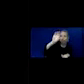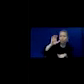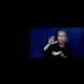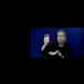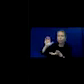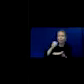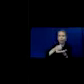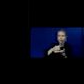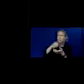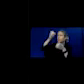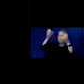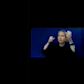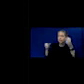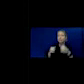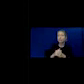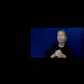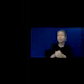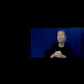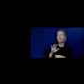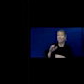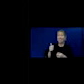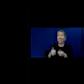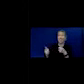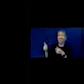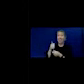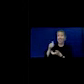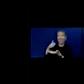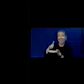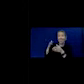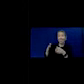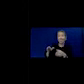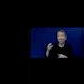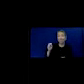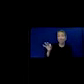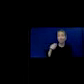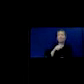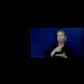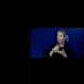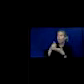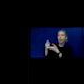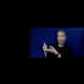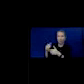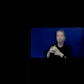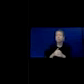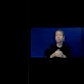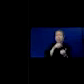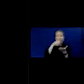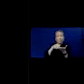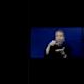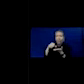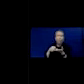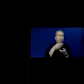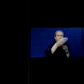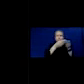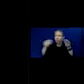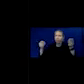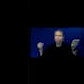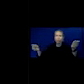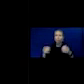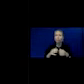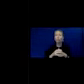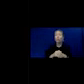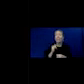She was delivering mail to each of the break rooms, and she was stamping the outgoing mail.